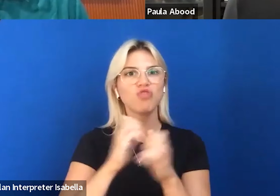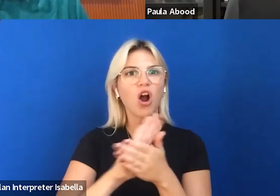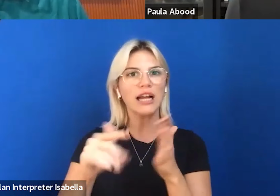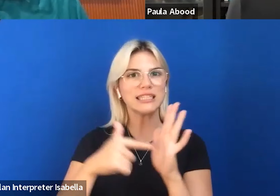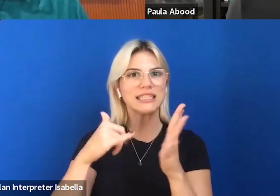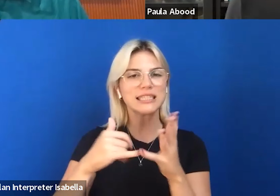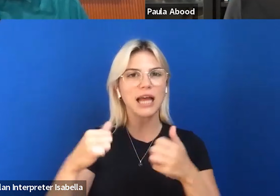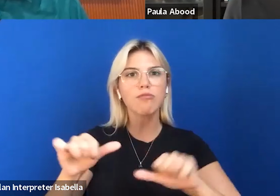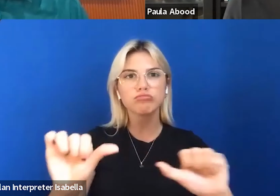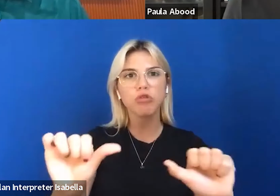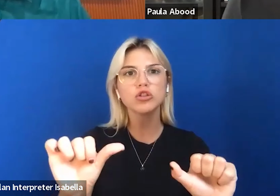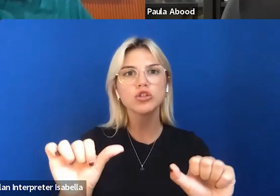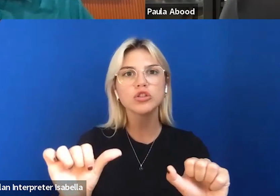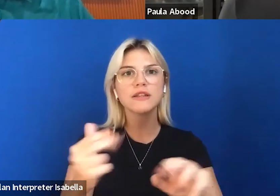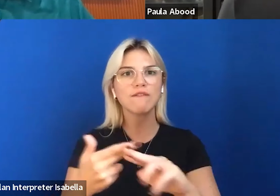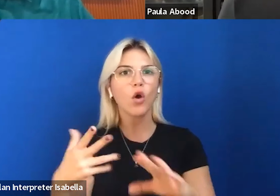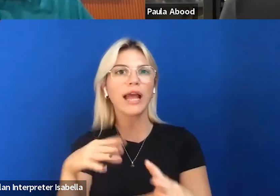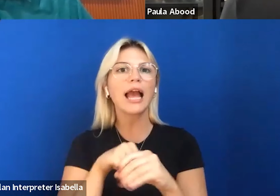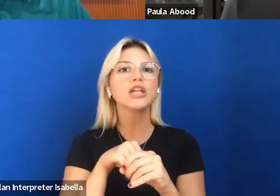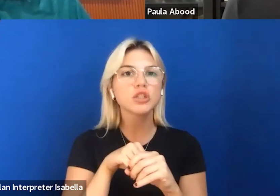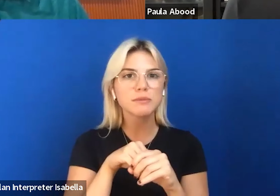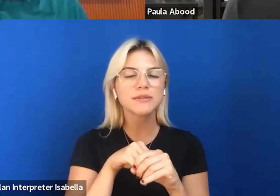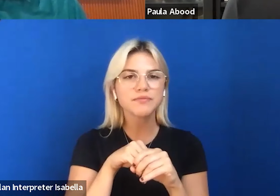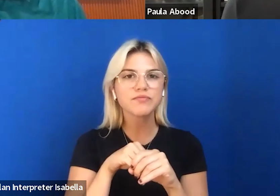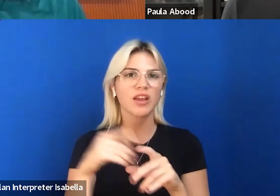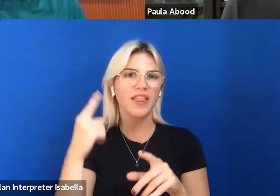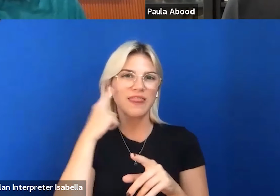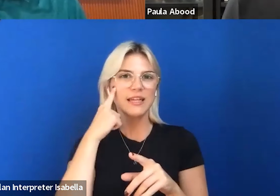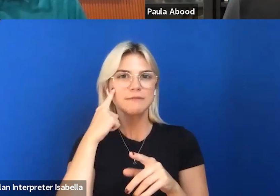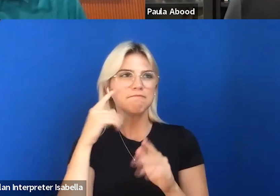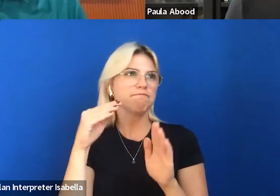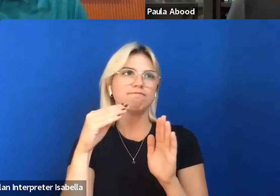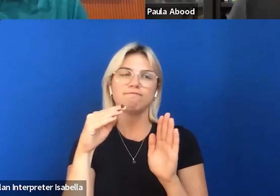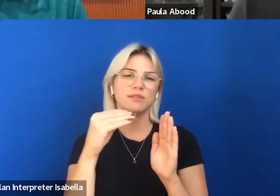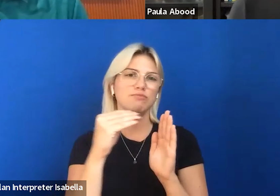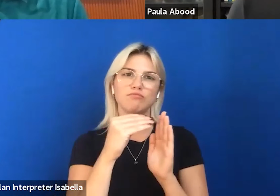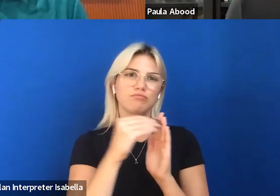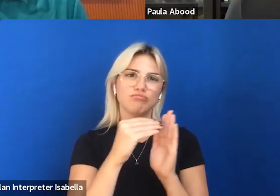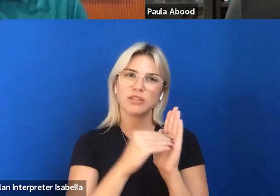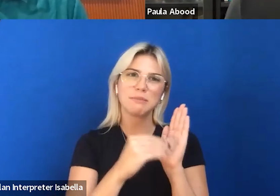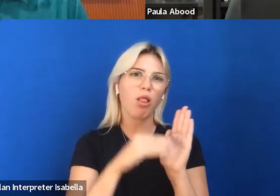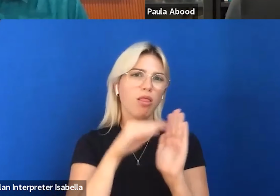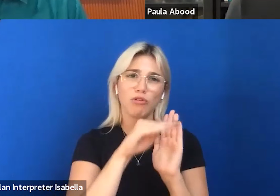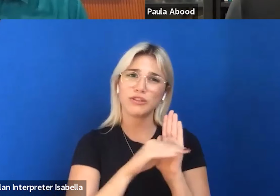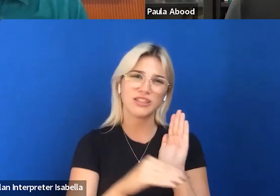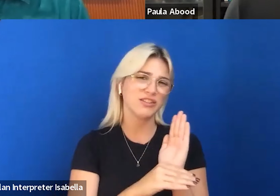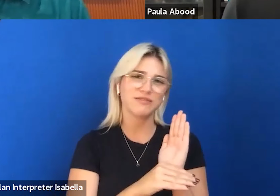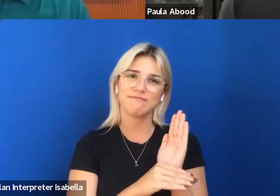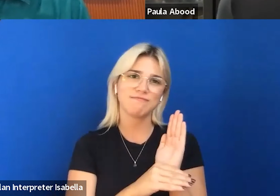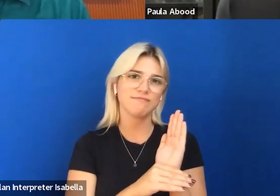And I think, principles in the Protocols really underpin that rights-based approach, they embody it.